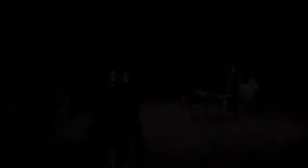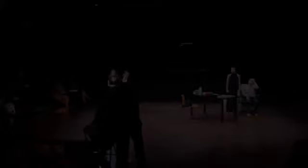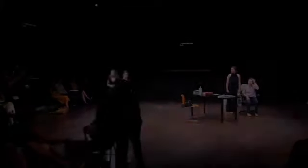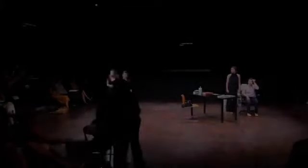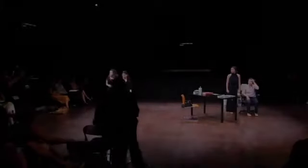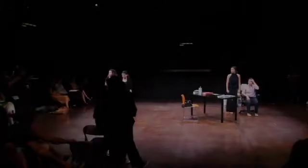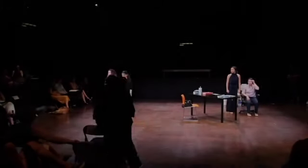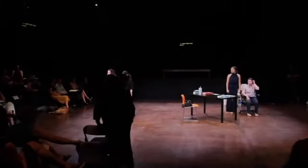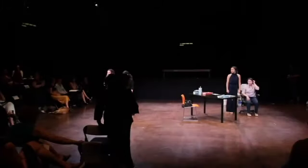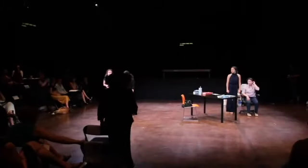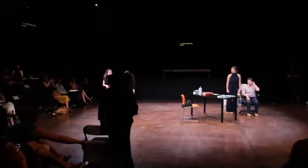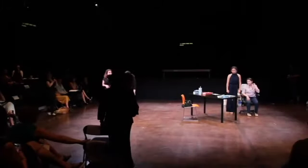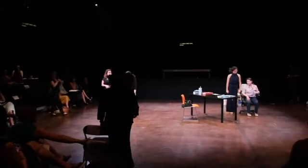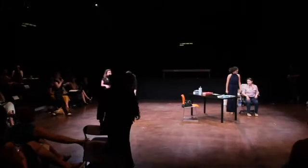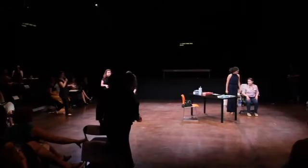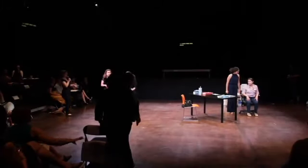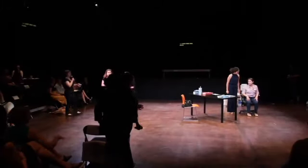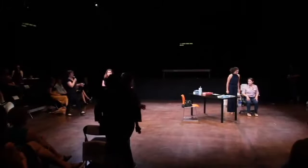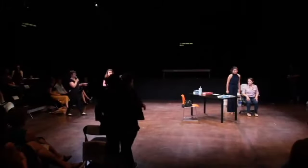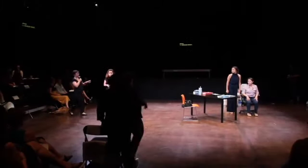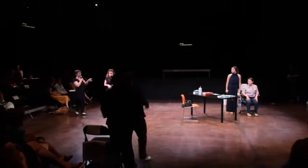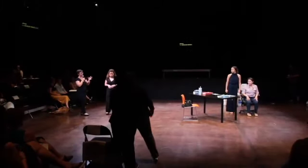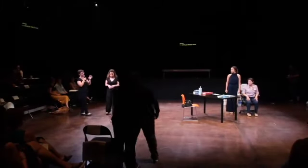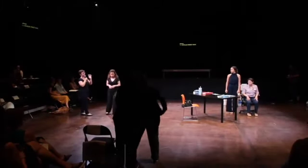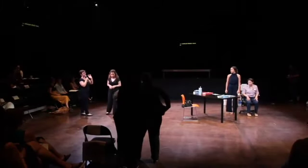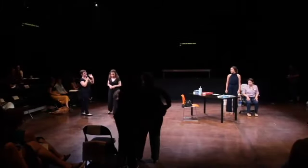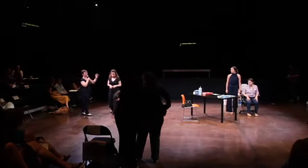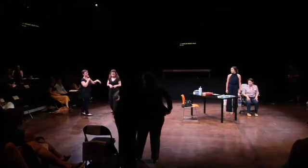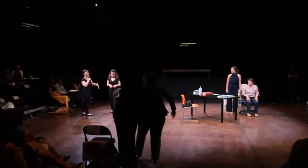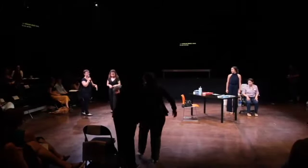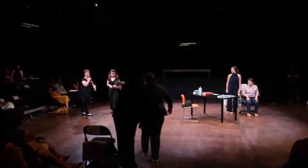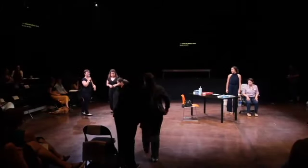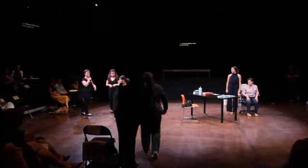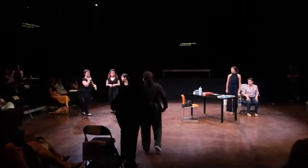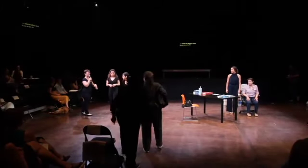havalah. Great, so as you can see the interpreters were lit really well